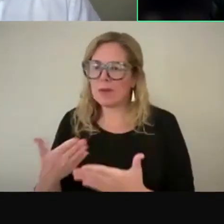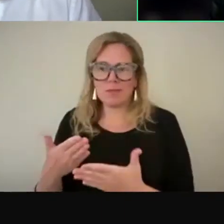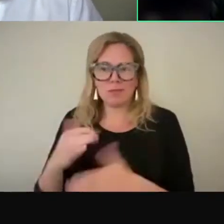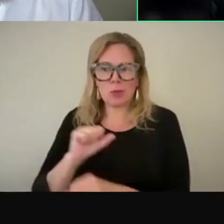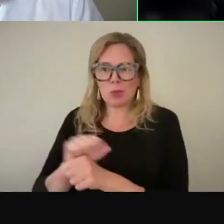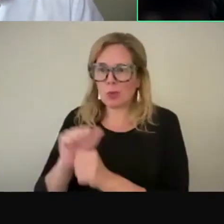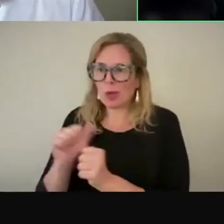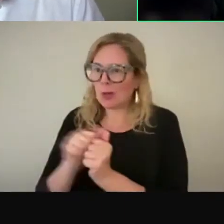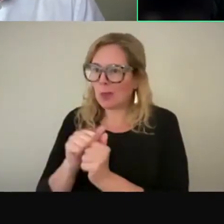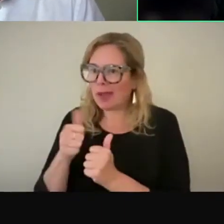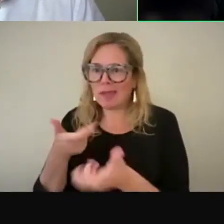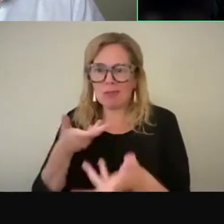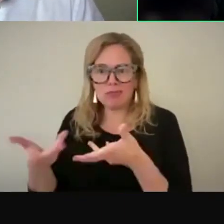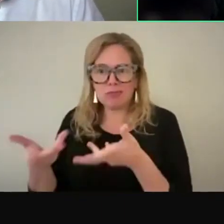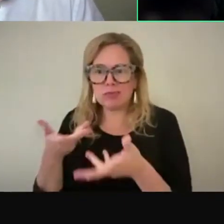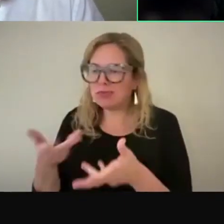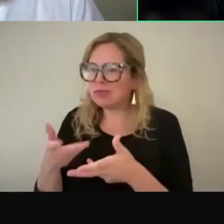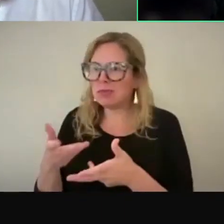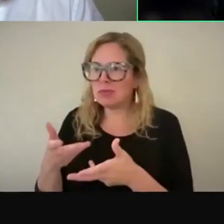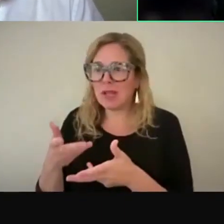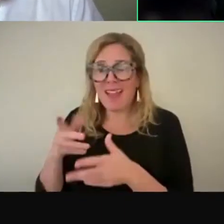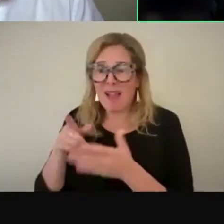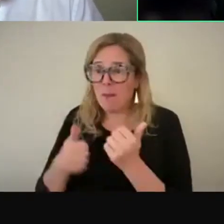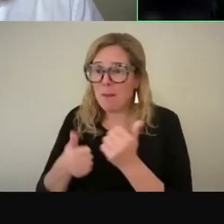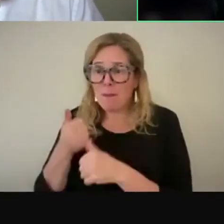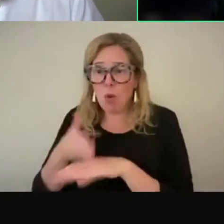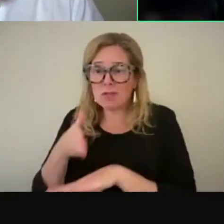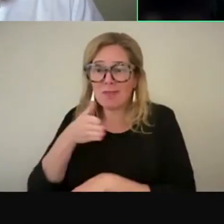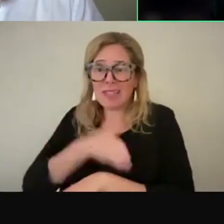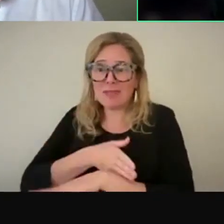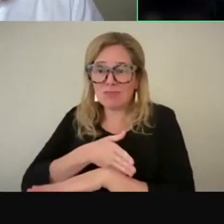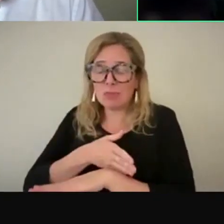enhancements come actually from our users. They understand what they need, they understand what